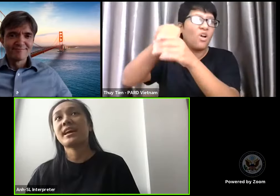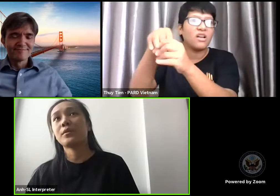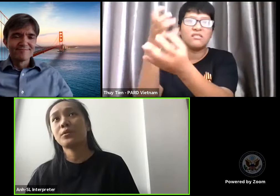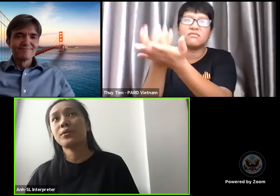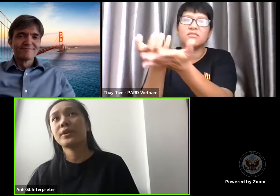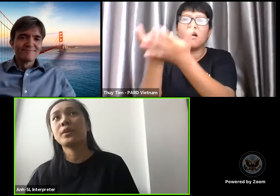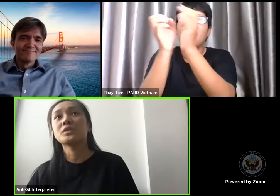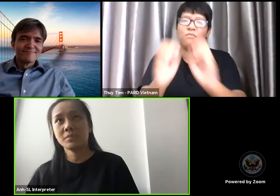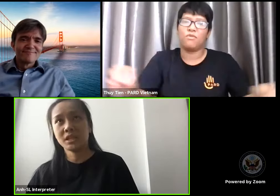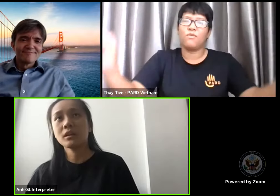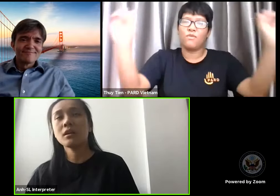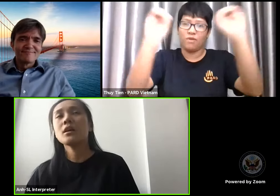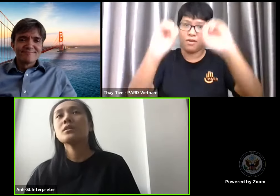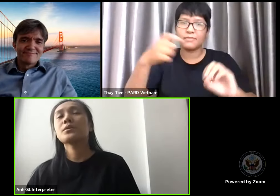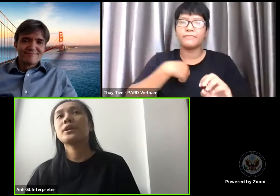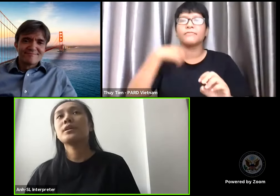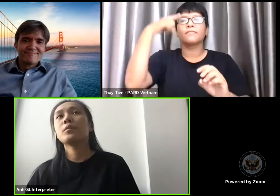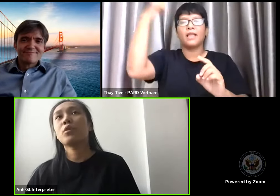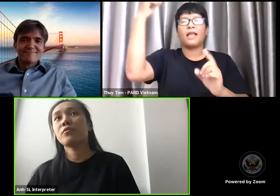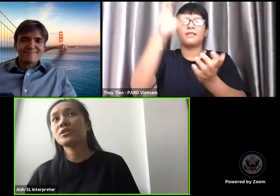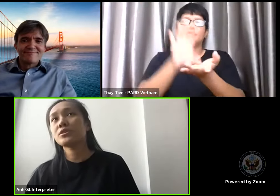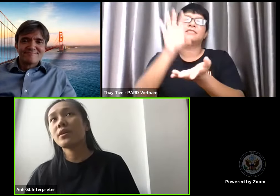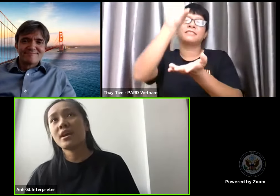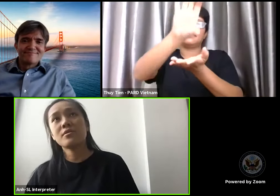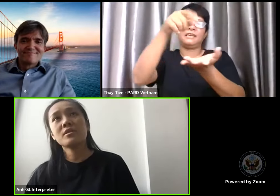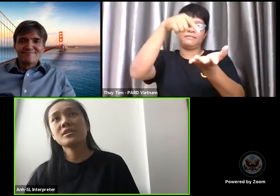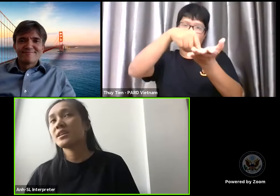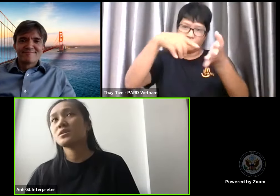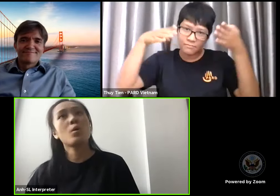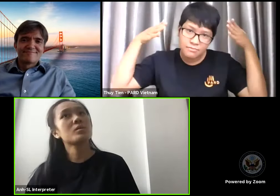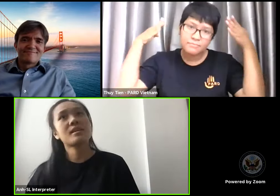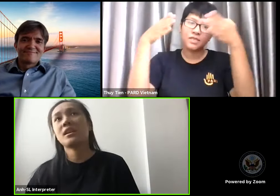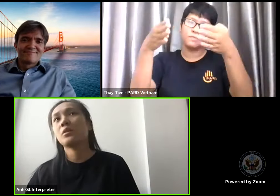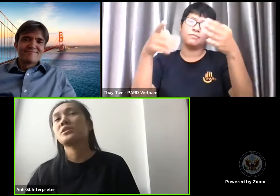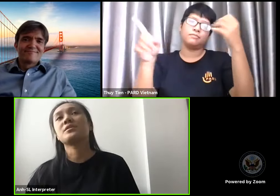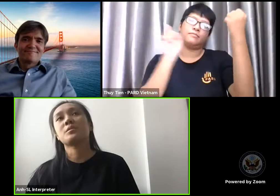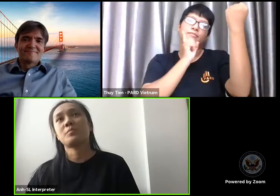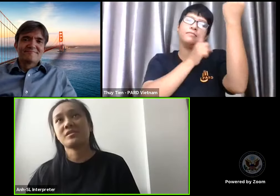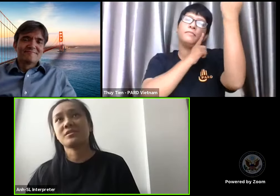Hanoi and Ho Chi Minh, so in the provincial areas there is no sign language interpreters.